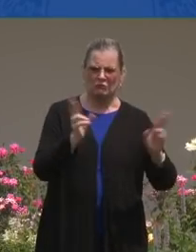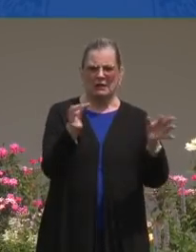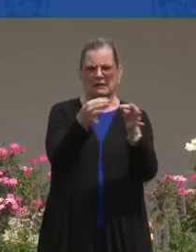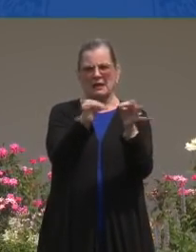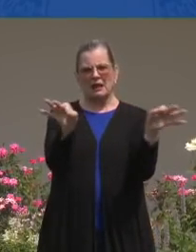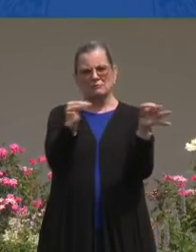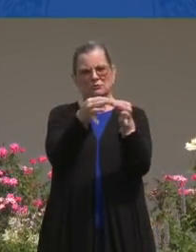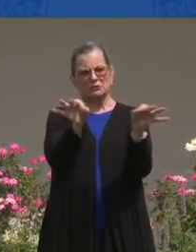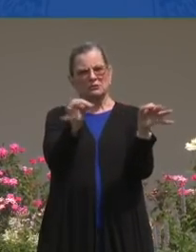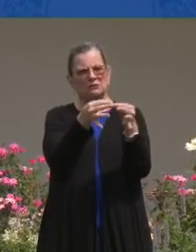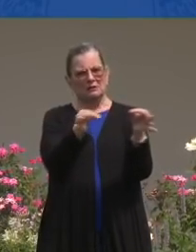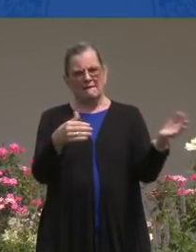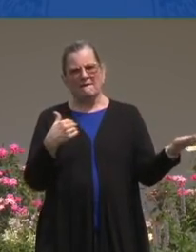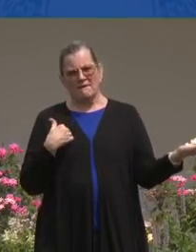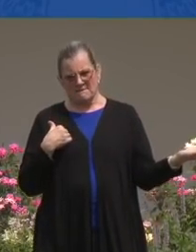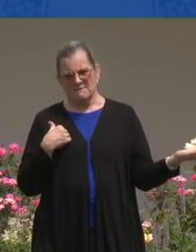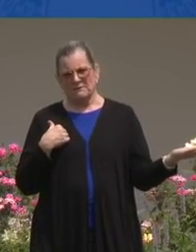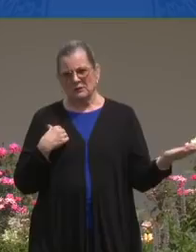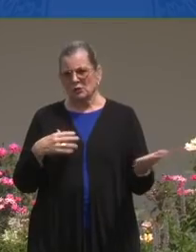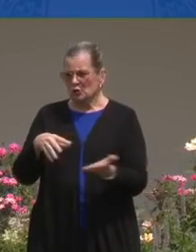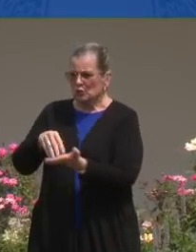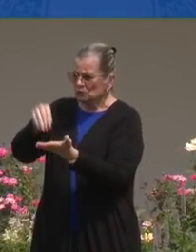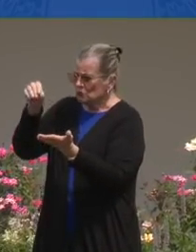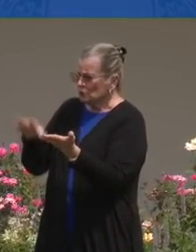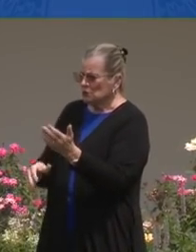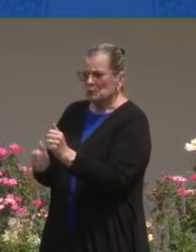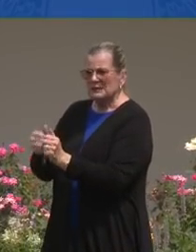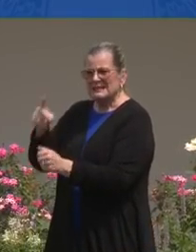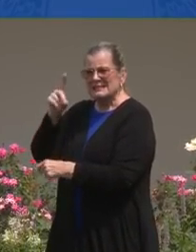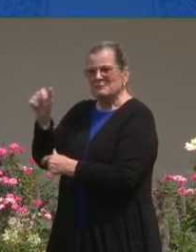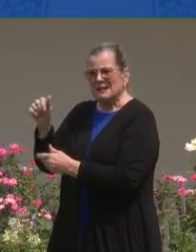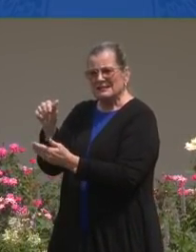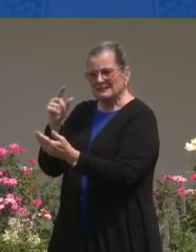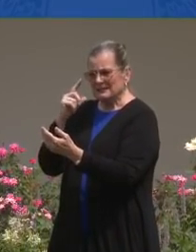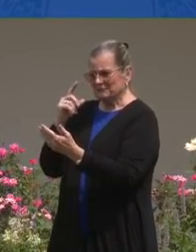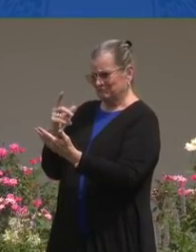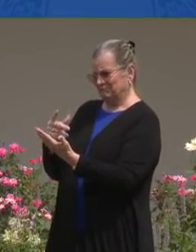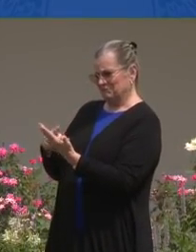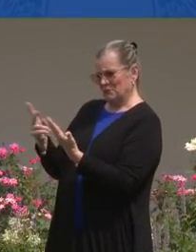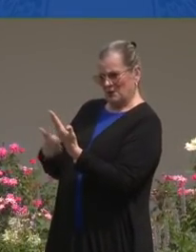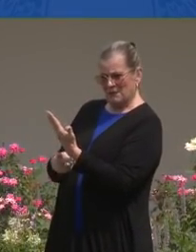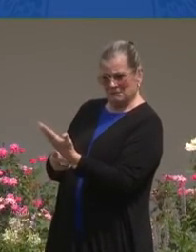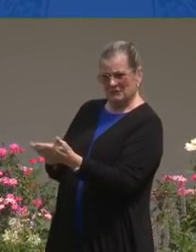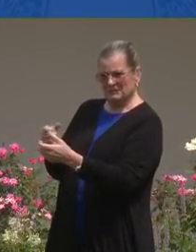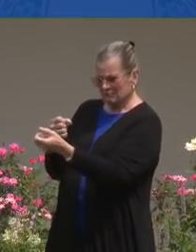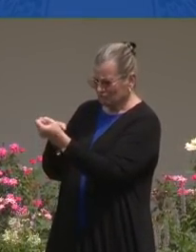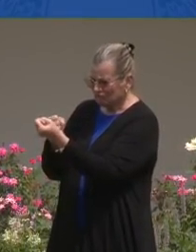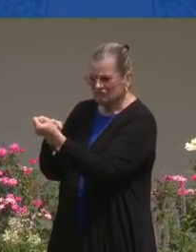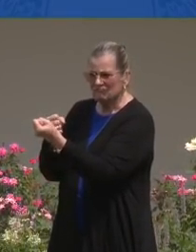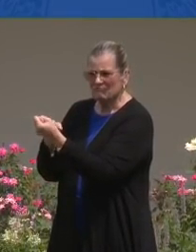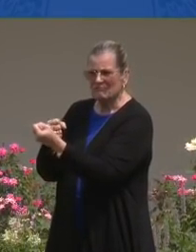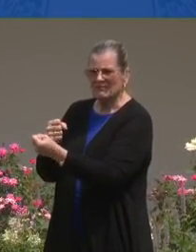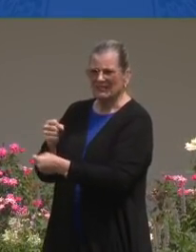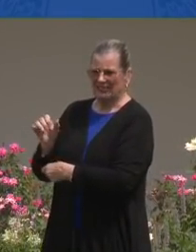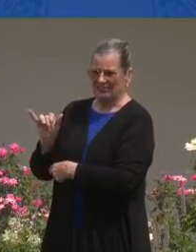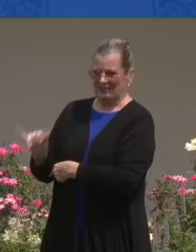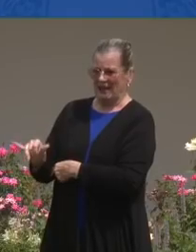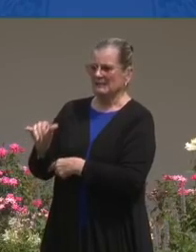instead of discrimination, gets support. That is the ADA in action.